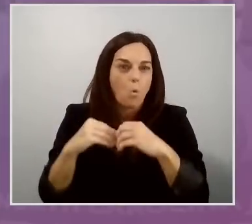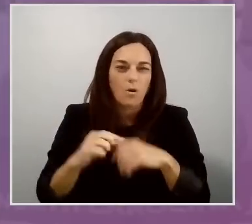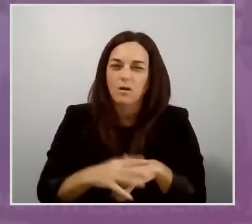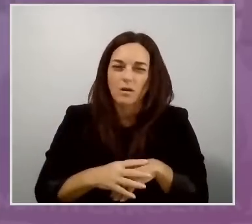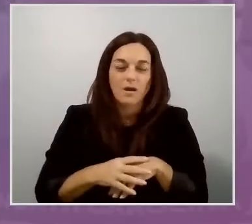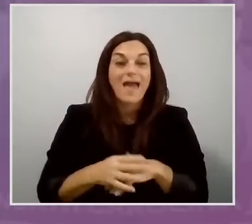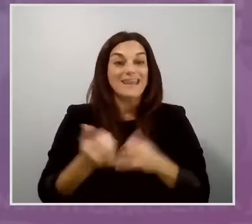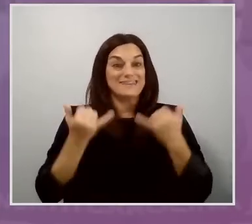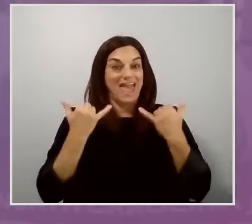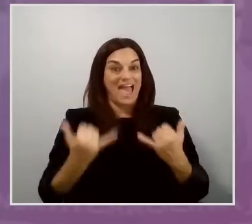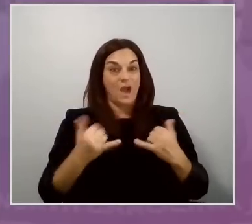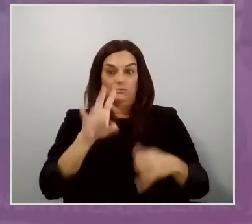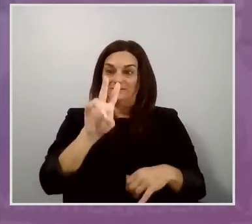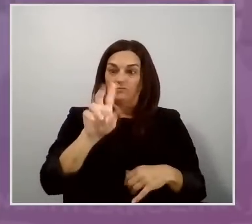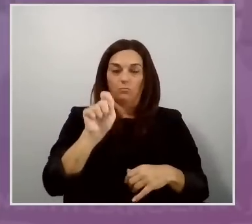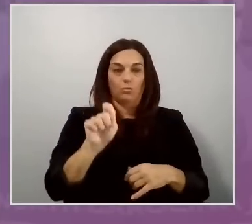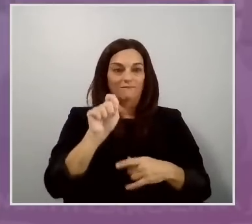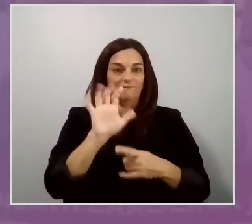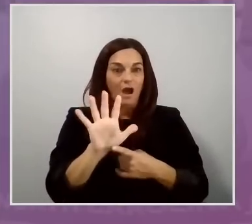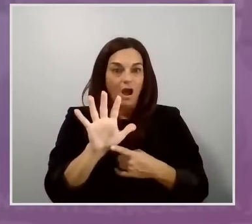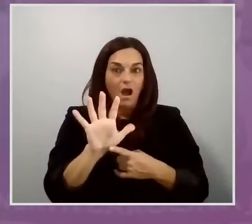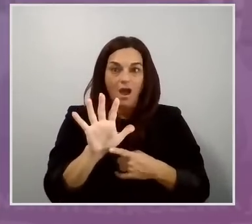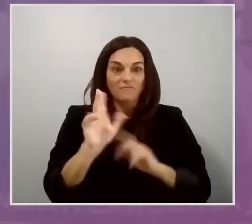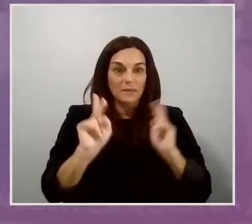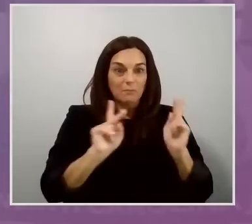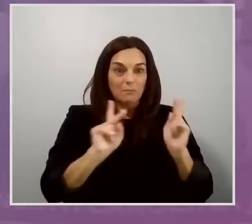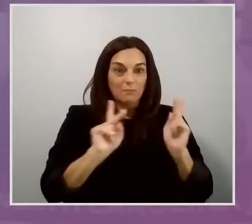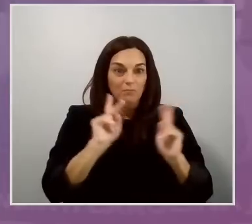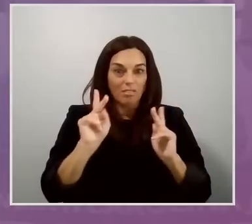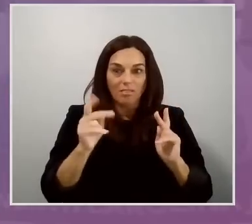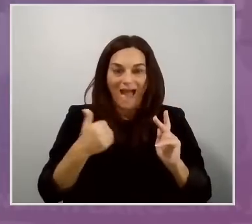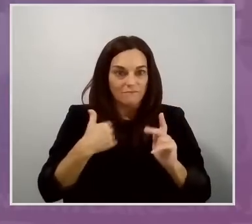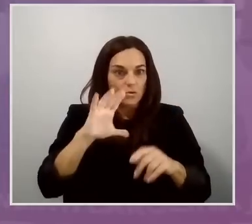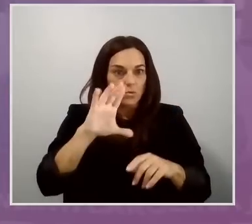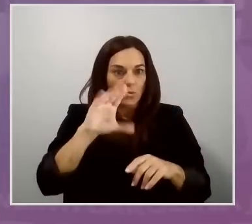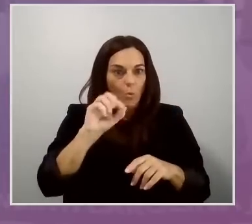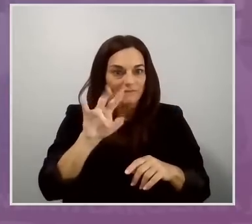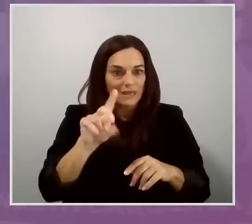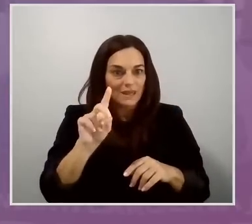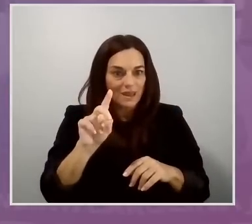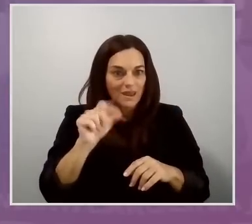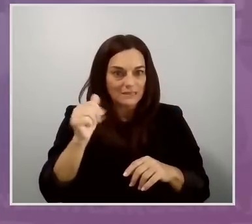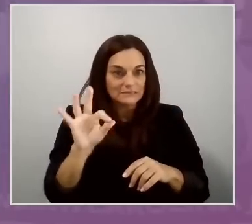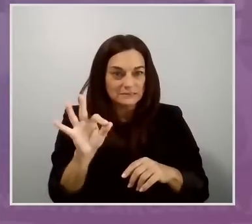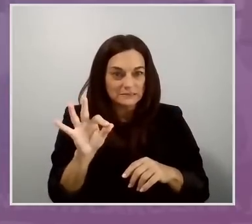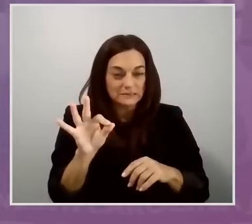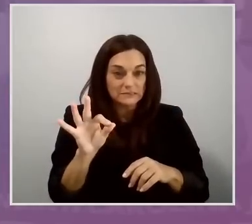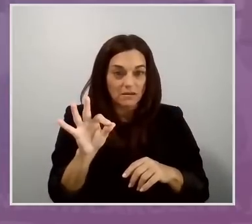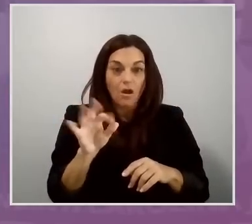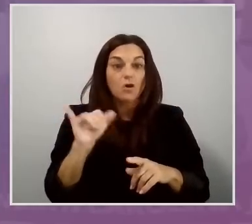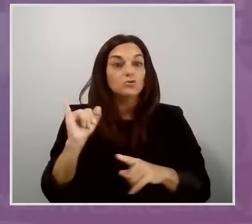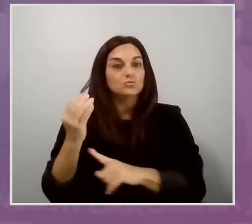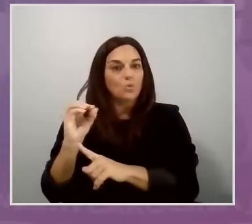PREEXISTING CONDITION. AND AGAIN NOW WE'RE LOOKING AT OVER SEVEN AND A HALF MILLION